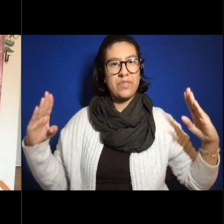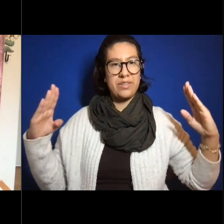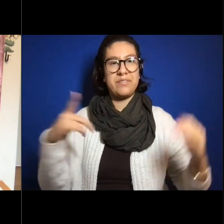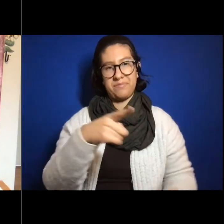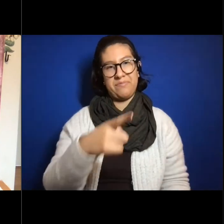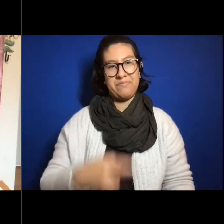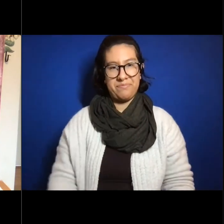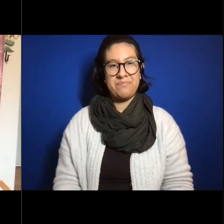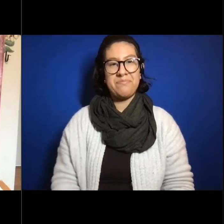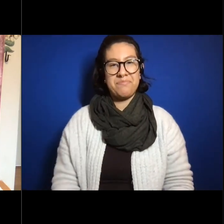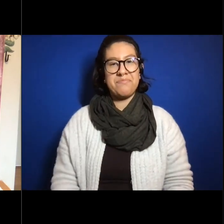Okay.